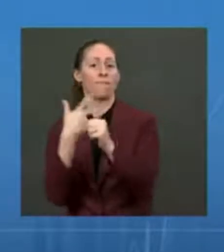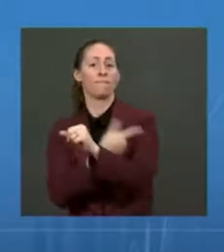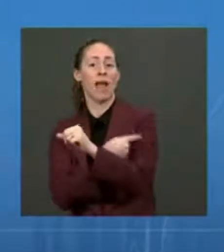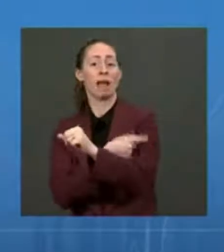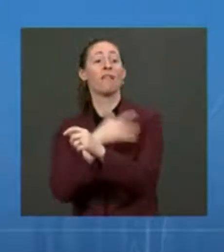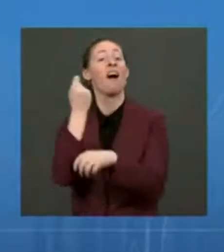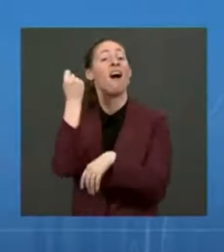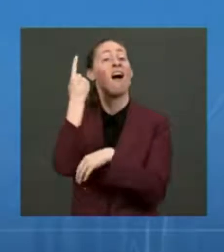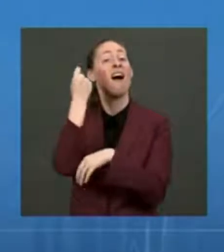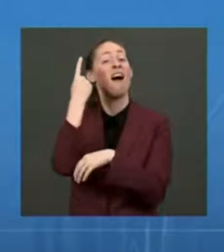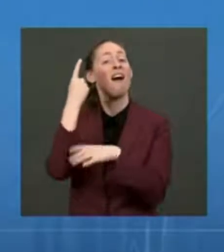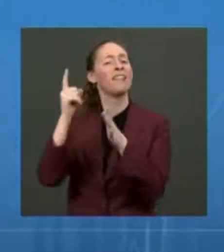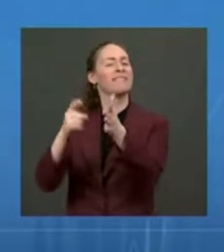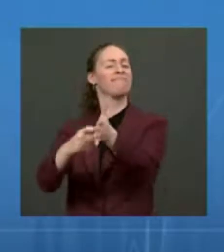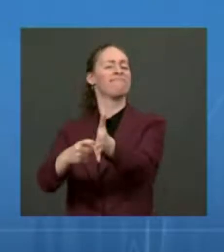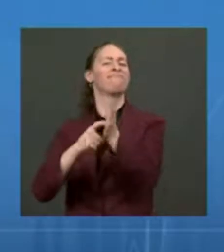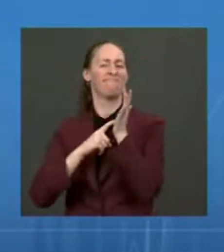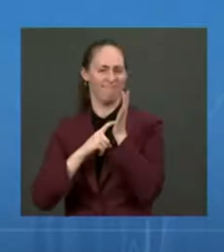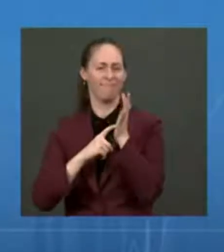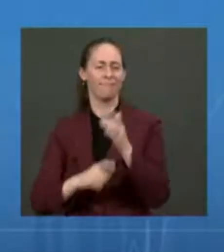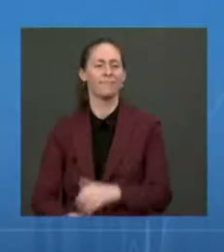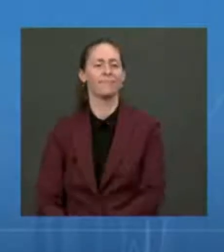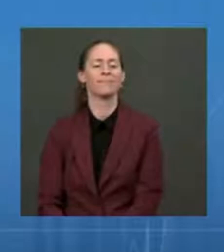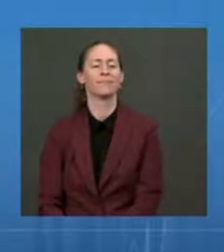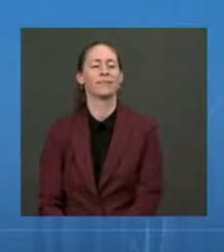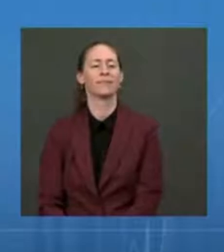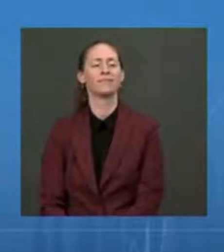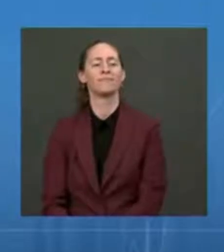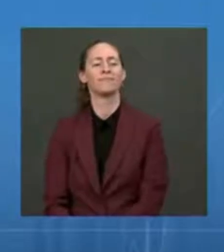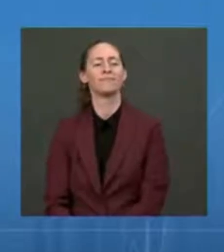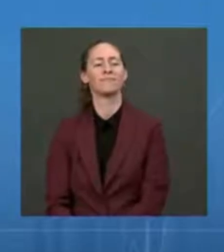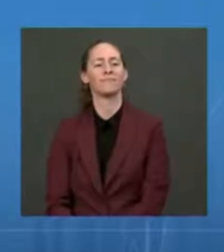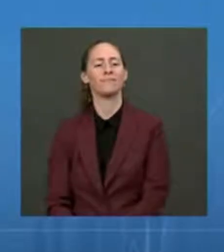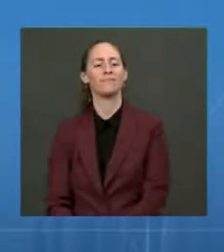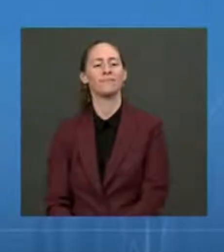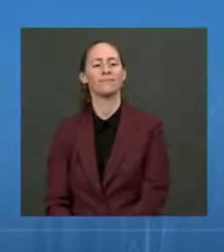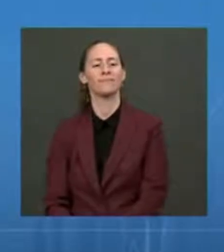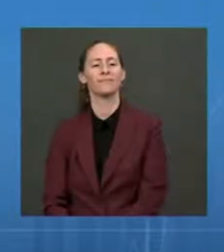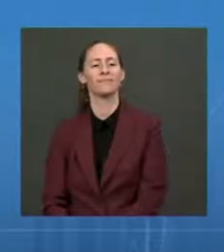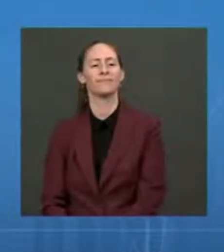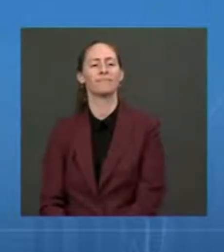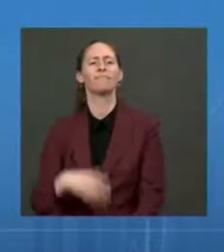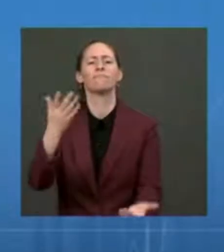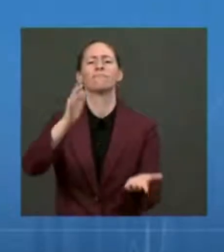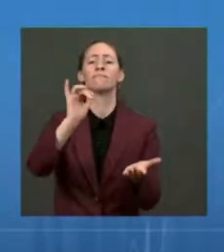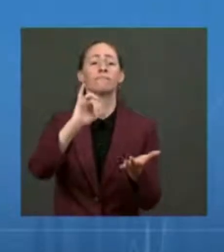AND UPDATE ON THE EFFECTIVENESS